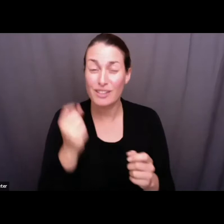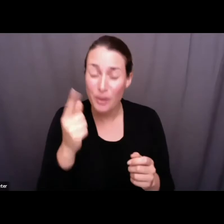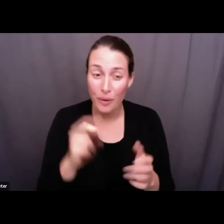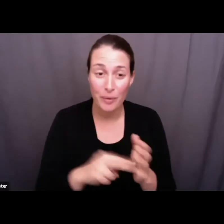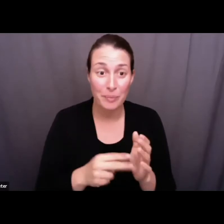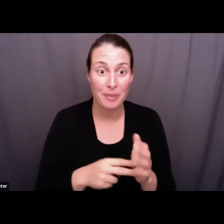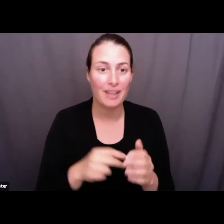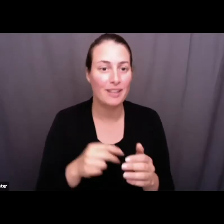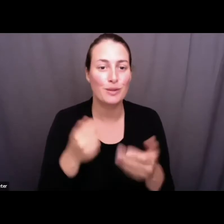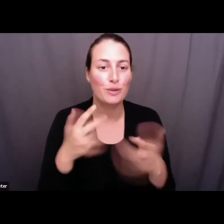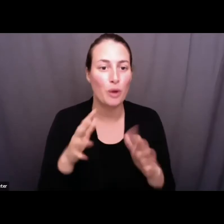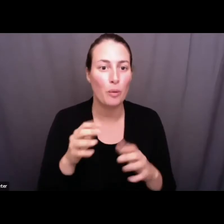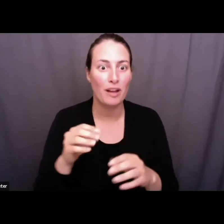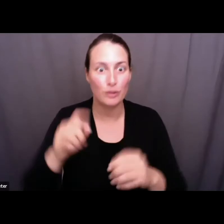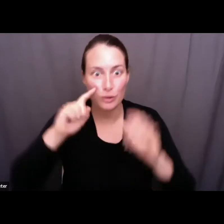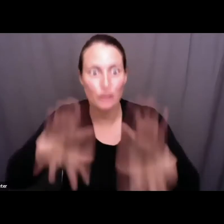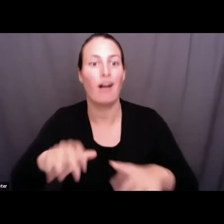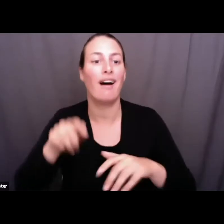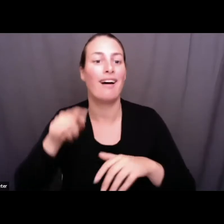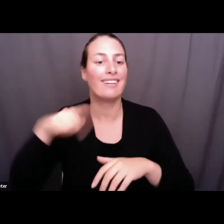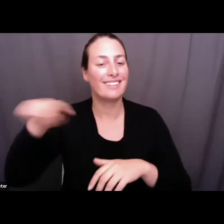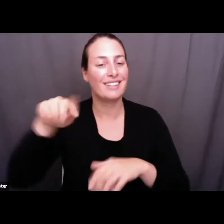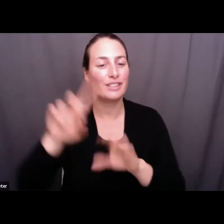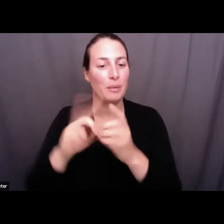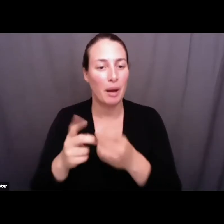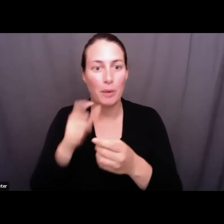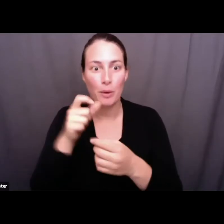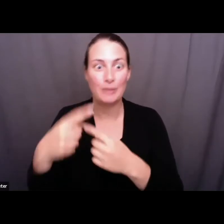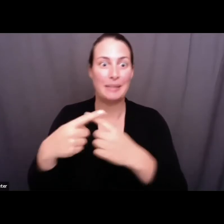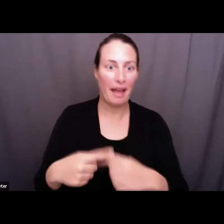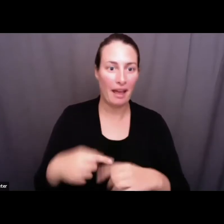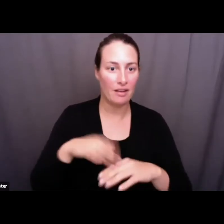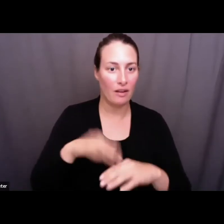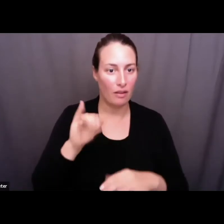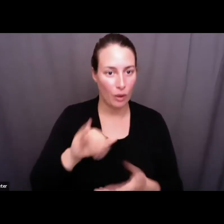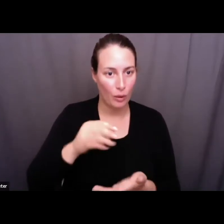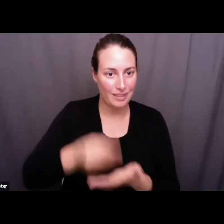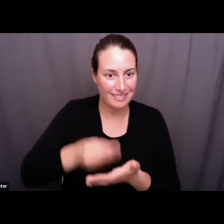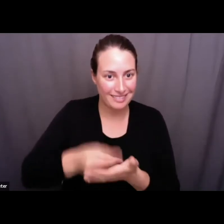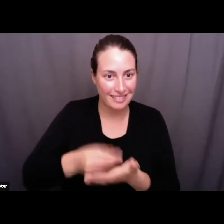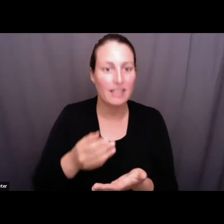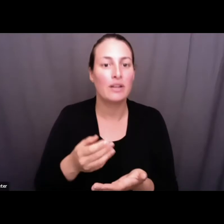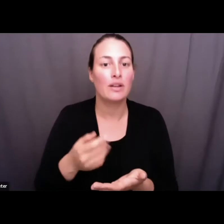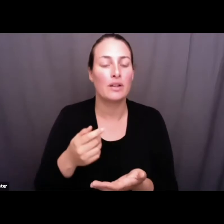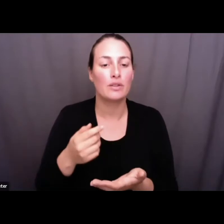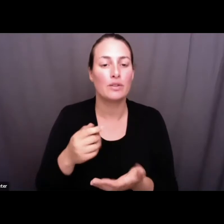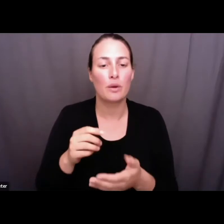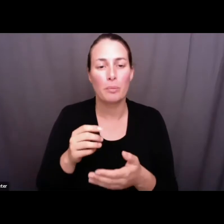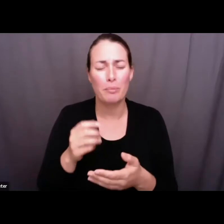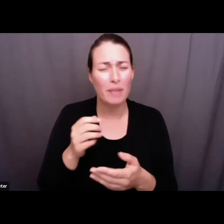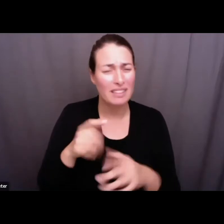who are depending on these. We certainly understand the need for departments to have money to